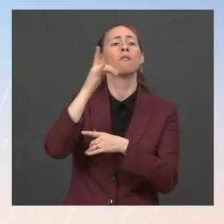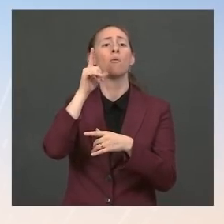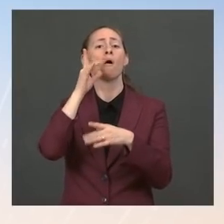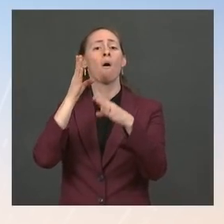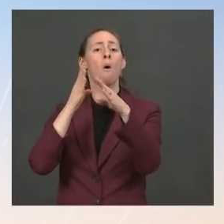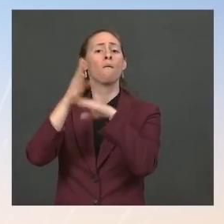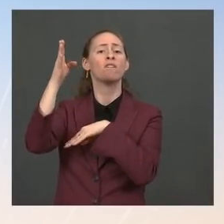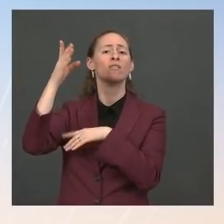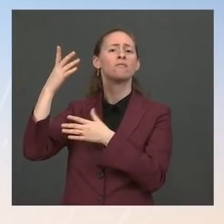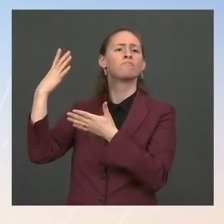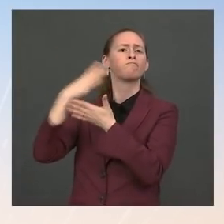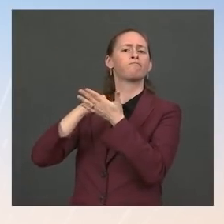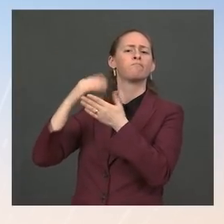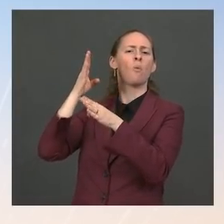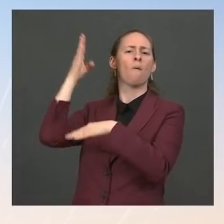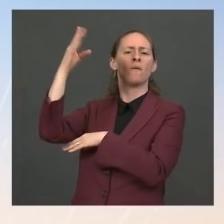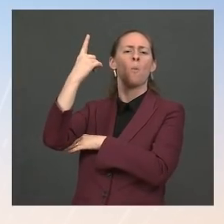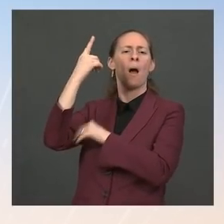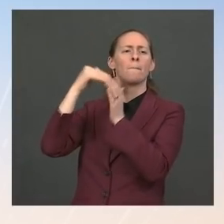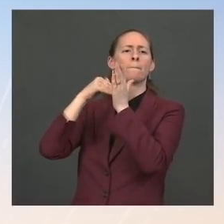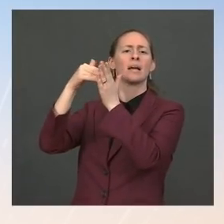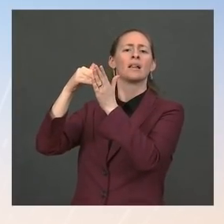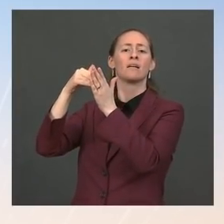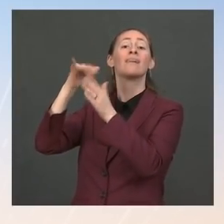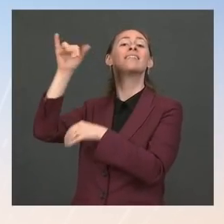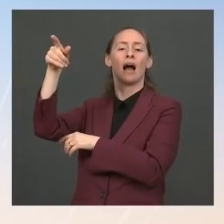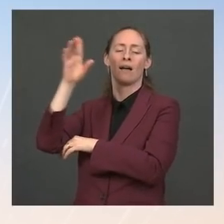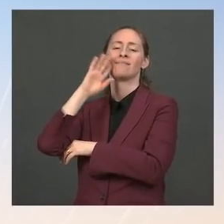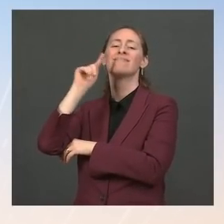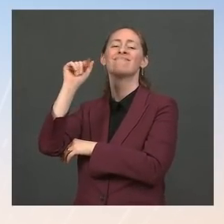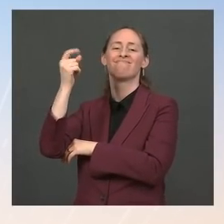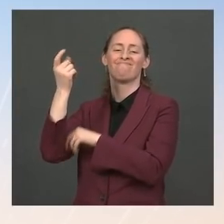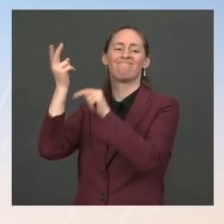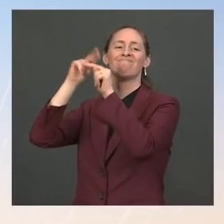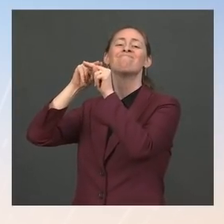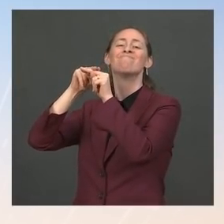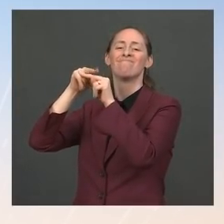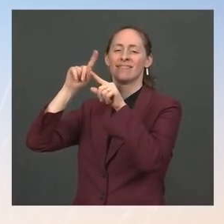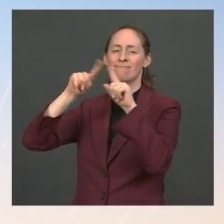Seventy-five percent of the tax cuts go to families making less than $200,000 per year,